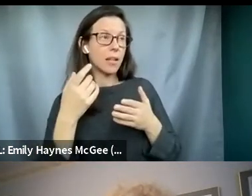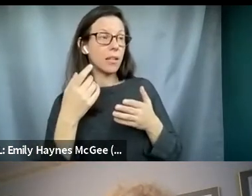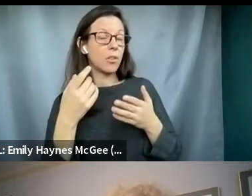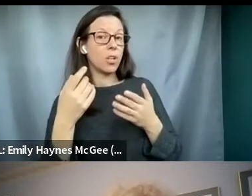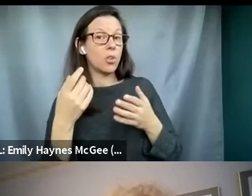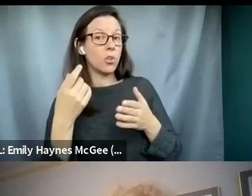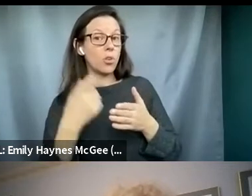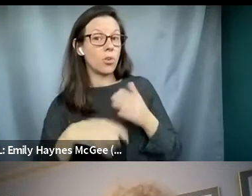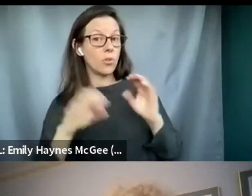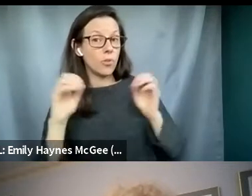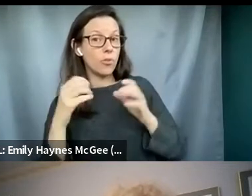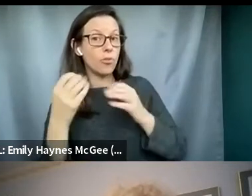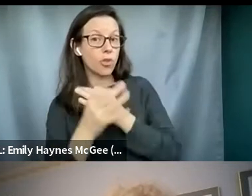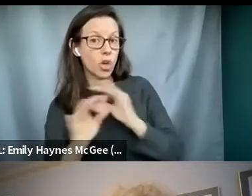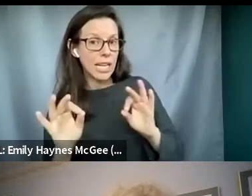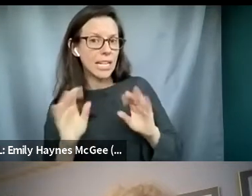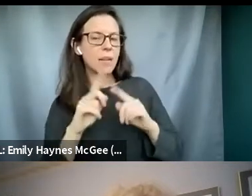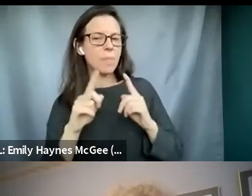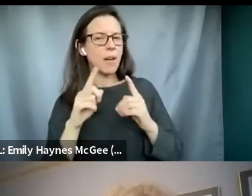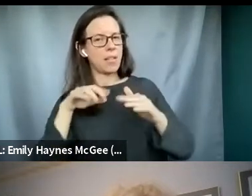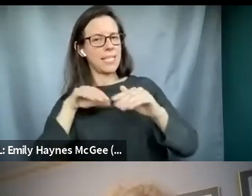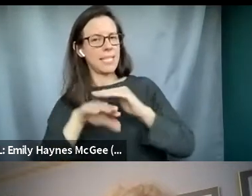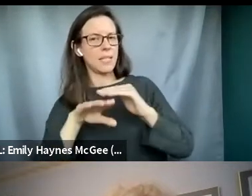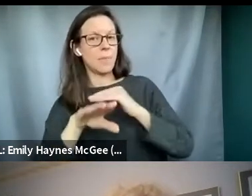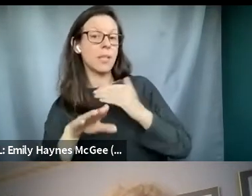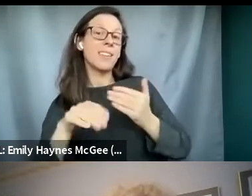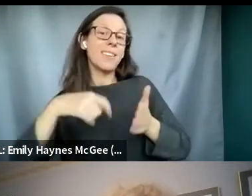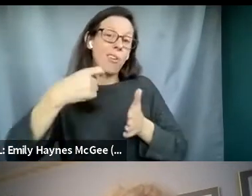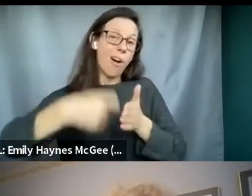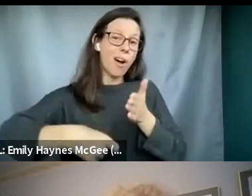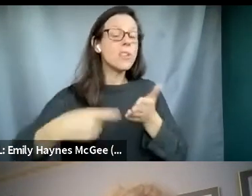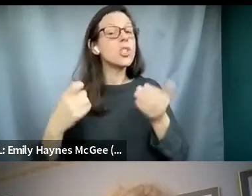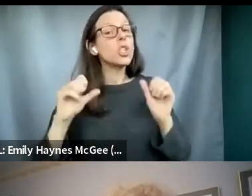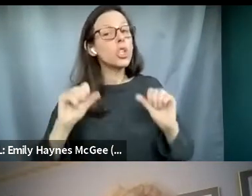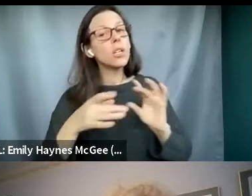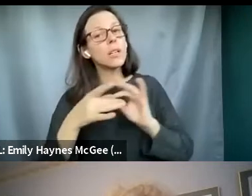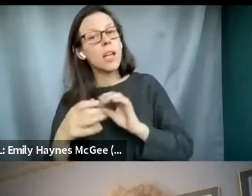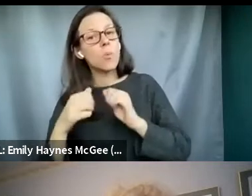And you know, cost could be an issue of accessibility that's umbrellaed in that.